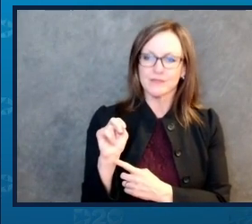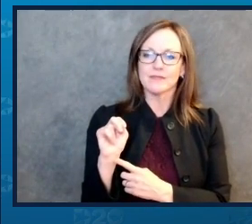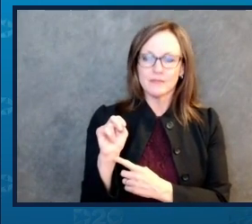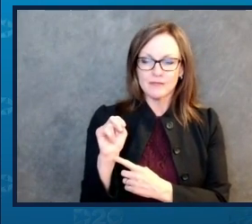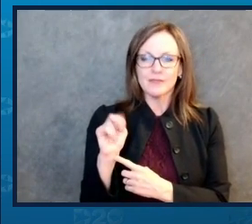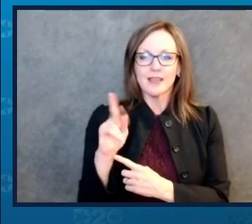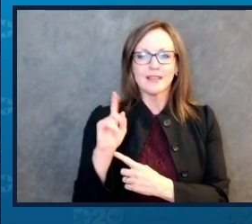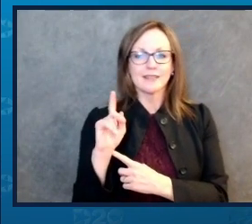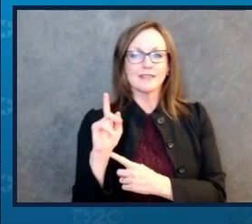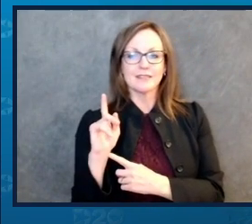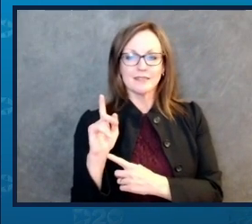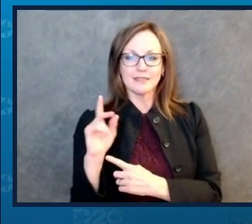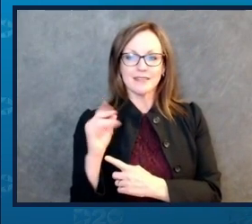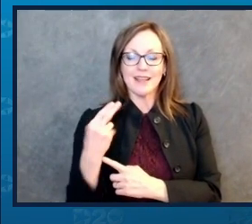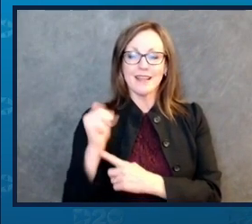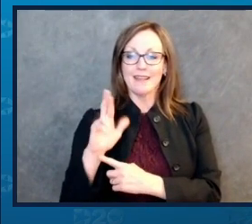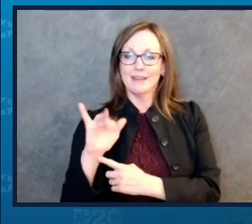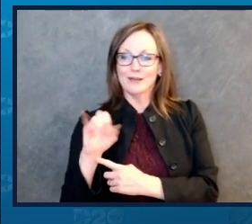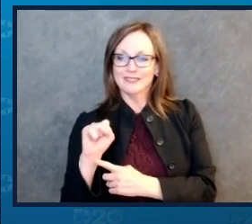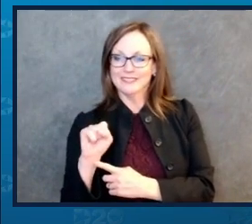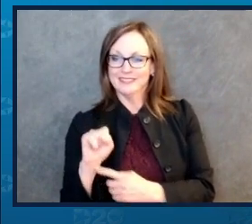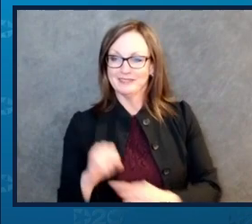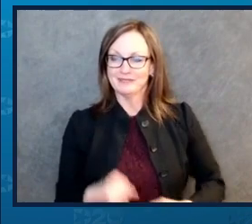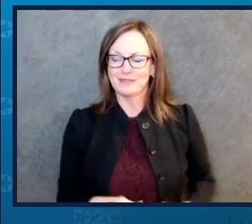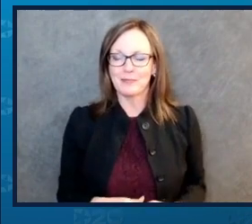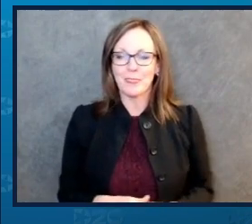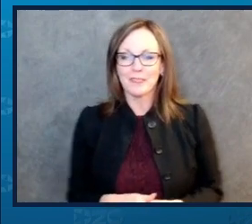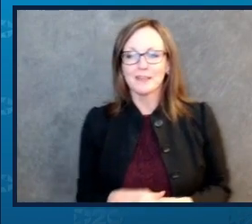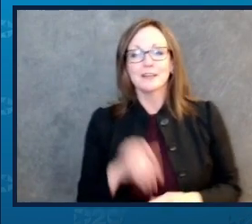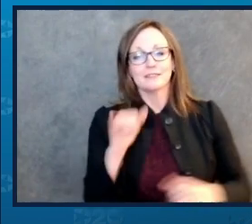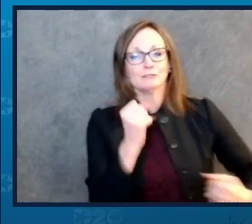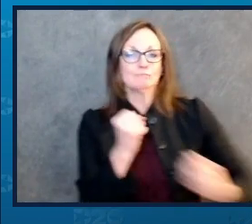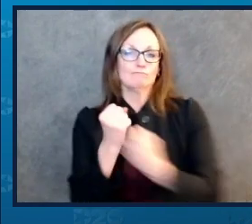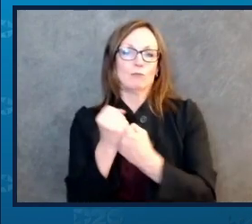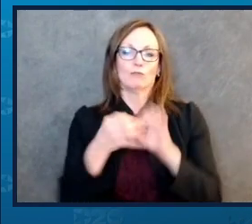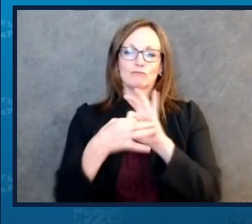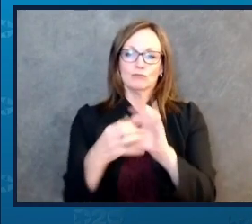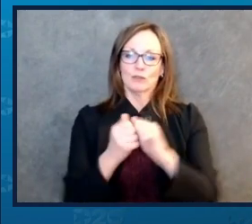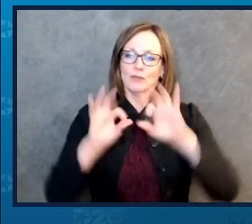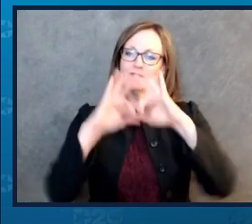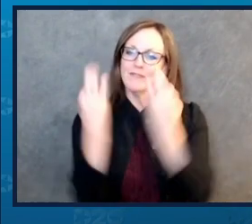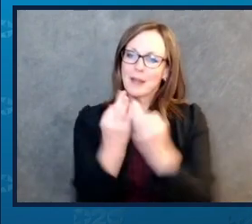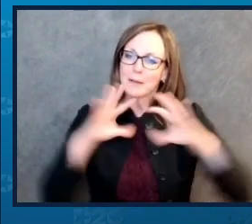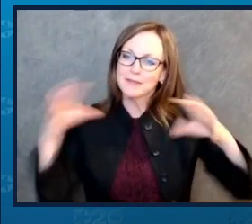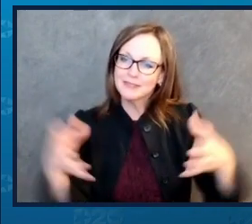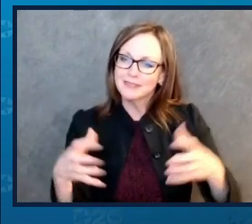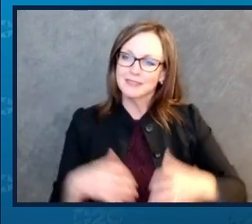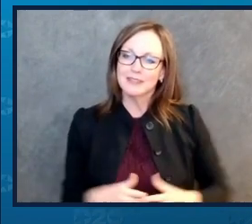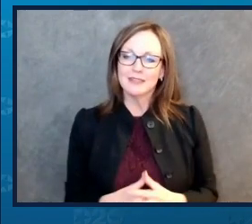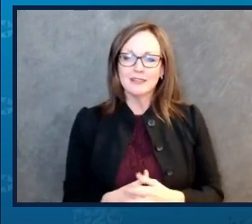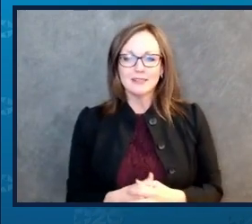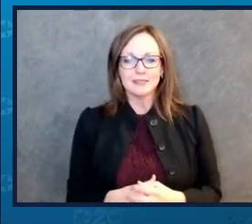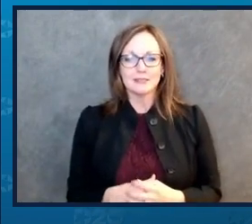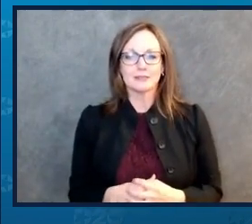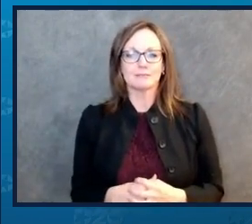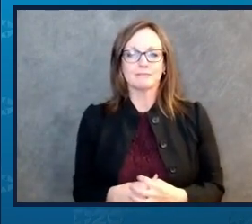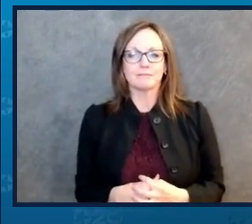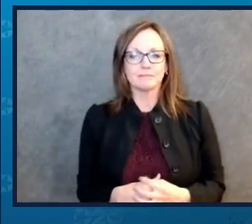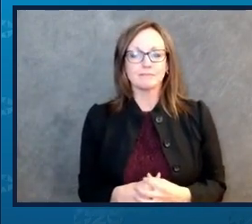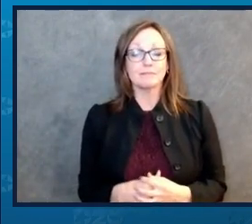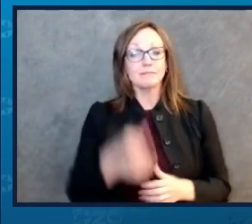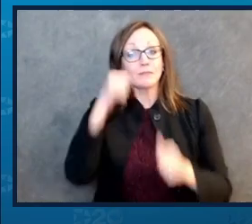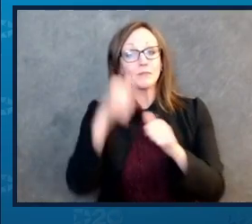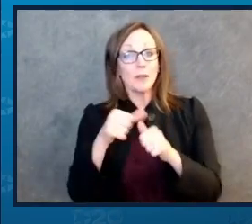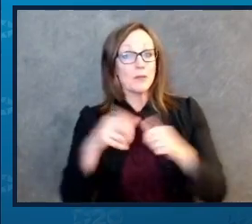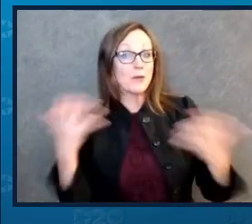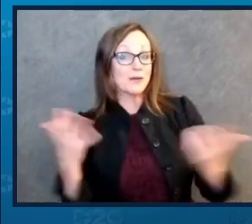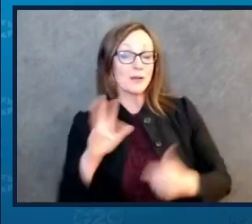[SPEAKING IN NATIVE TONGUE: